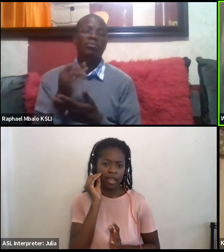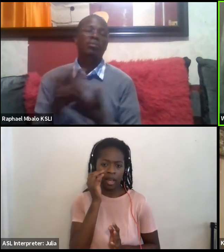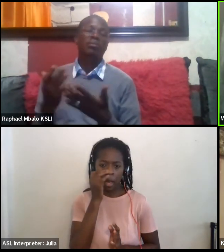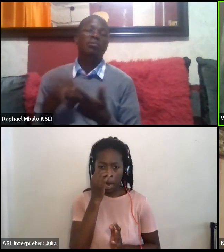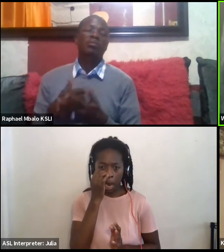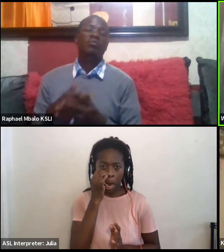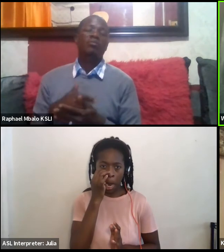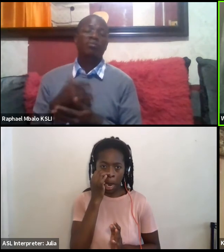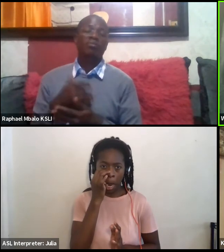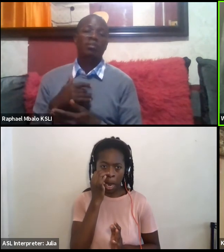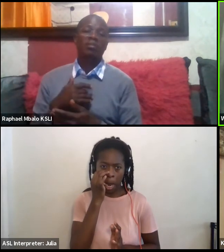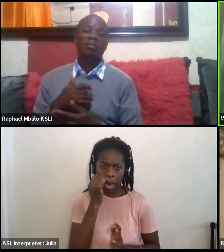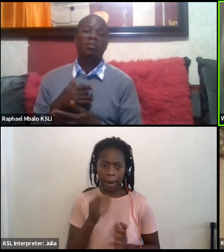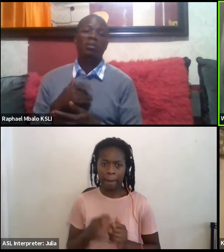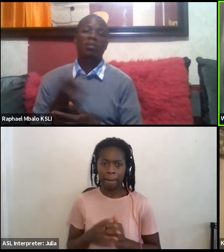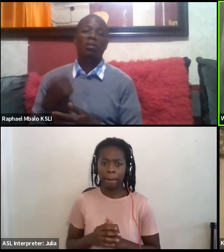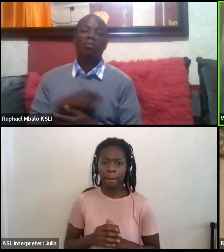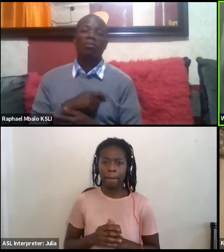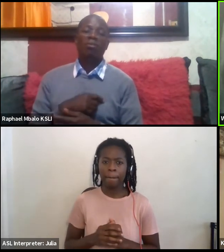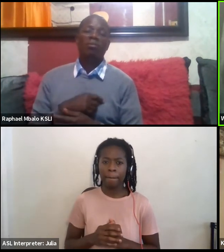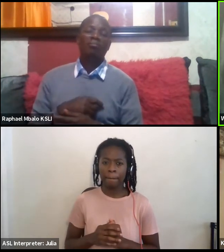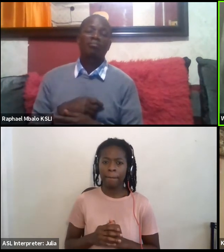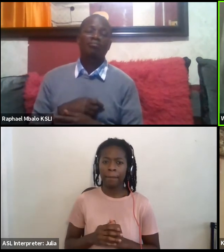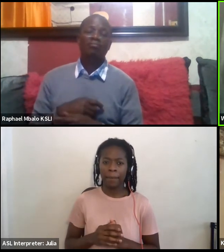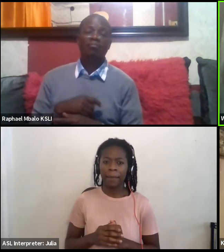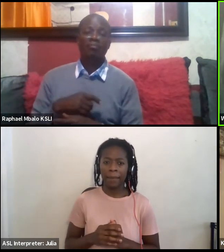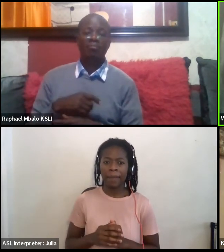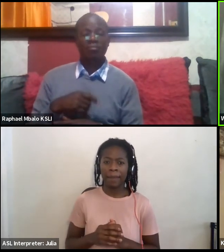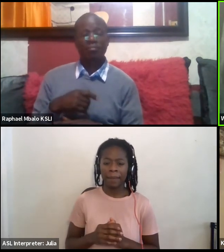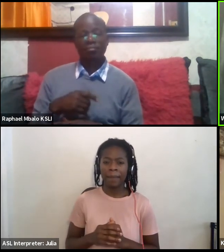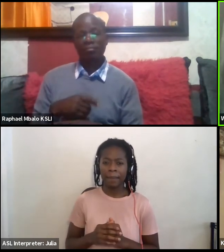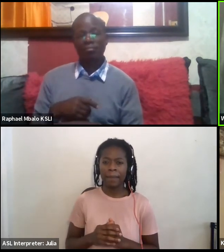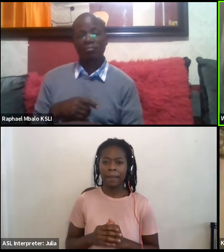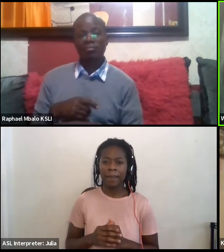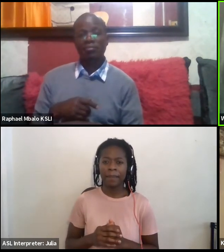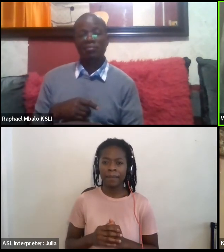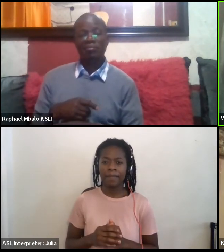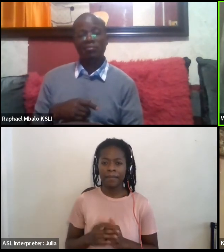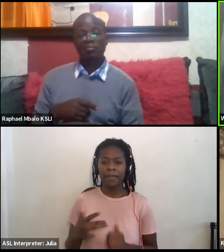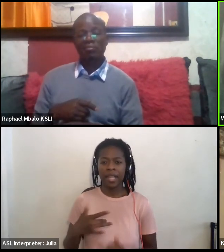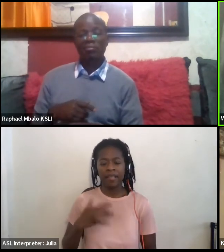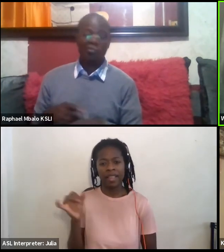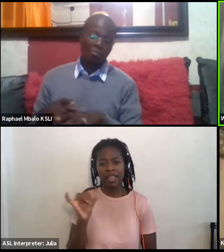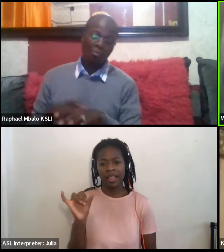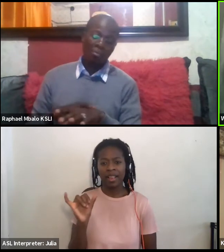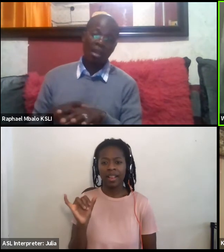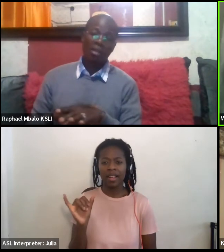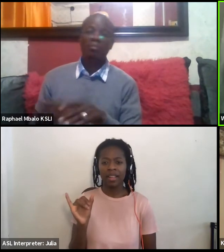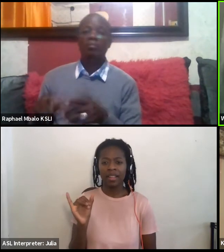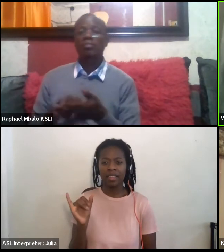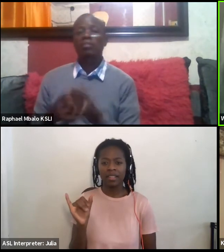our dark times in theater, which was, I feel when we were so stuck to British farces,